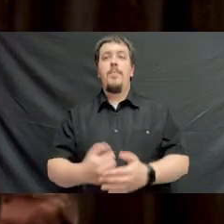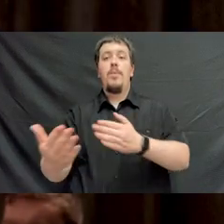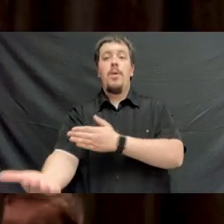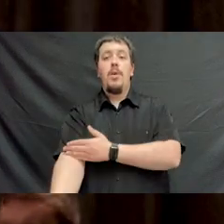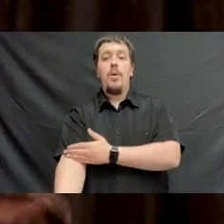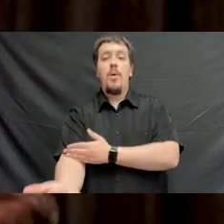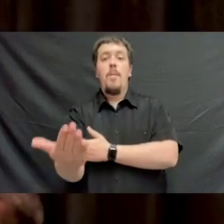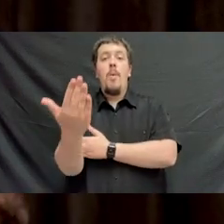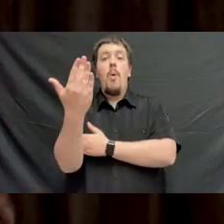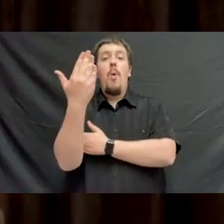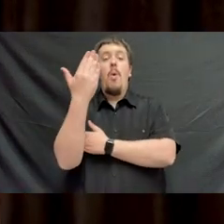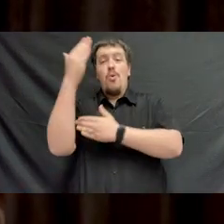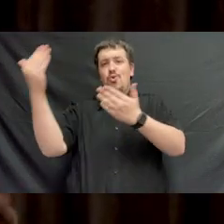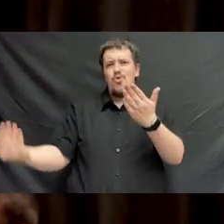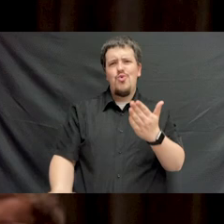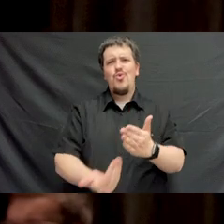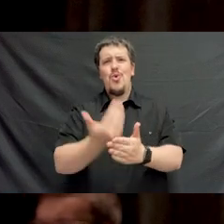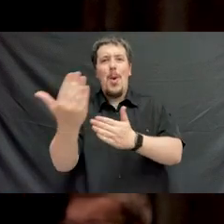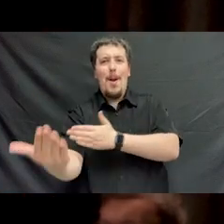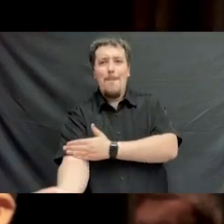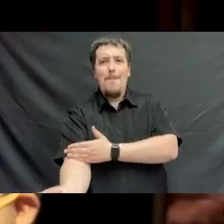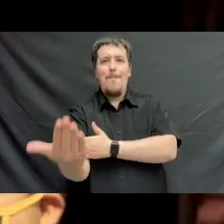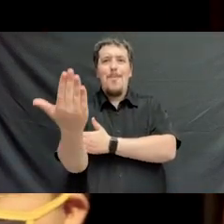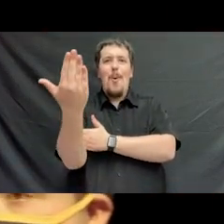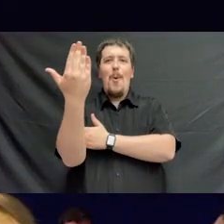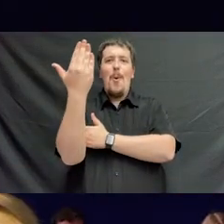Morning